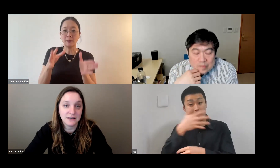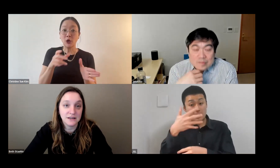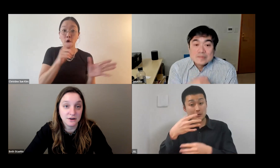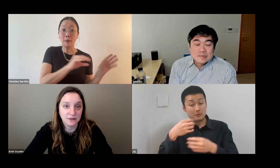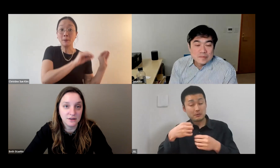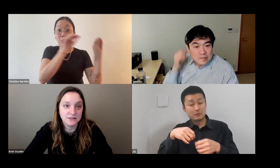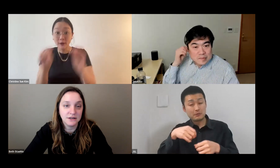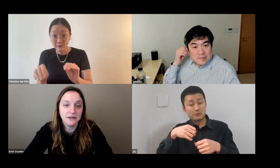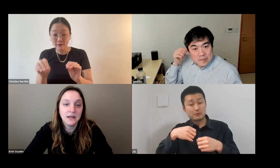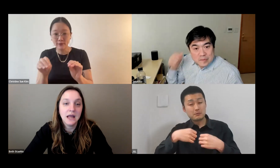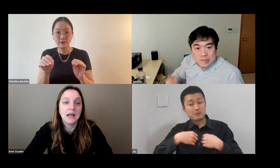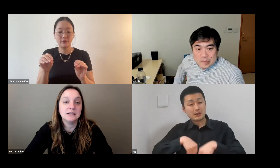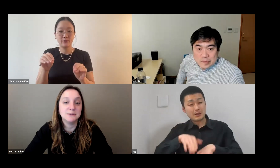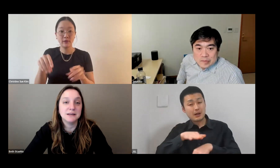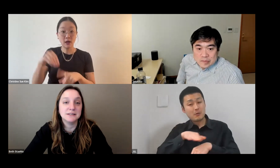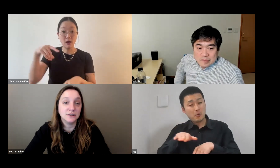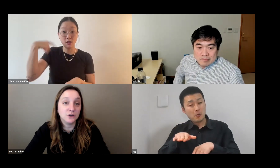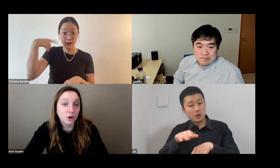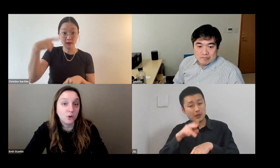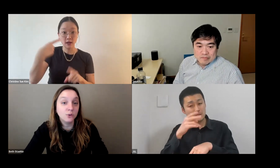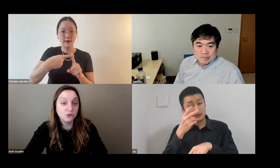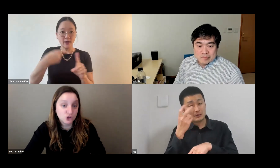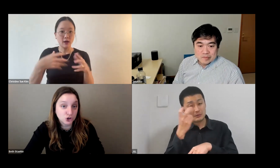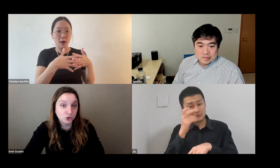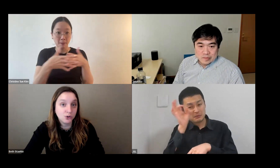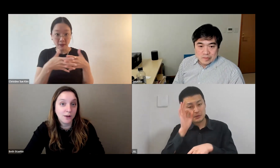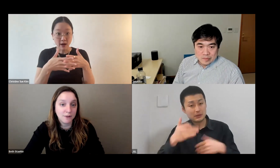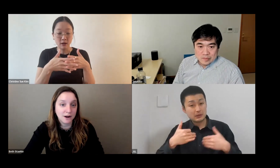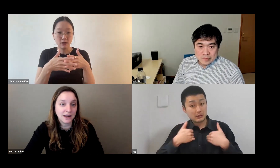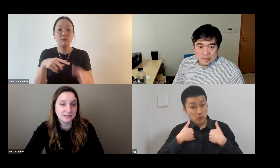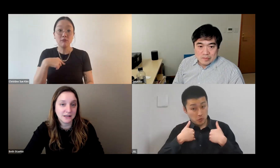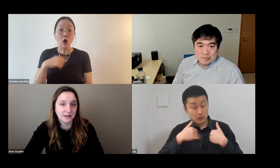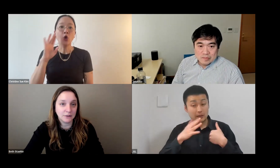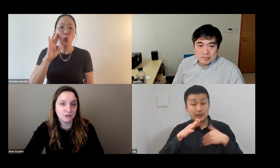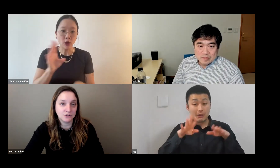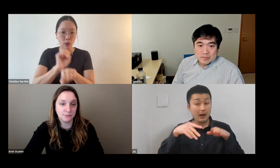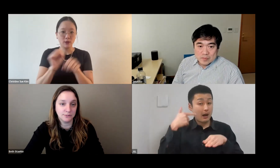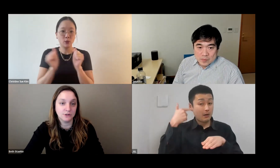here in London is because I know two American Sign Language interpreters